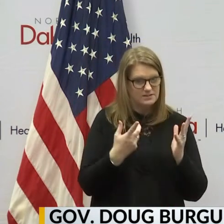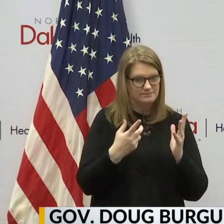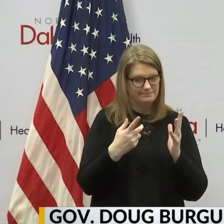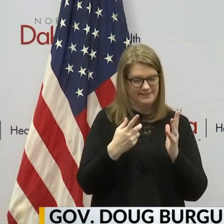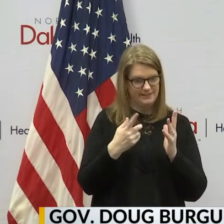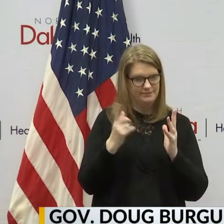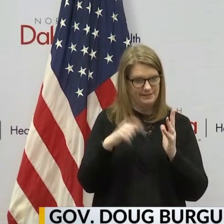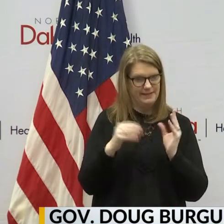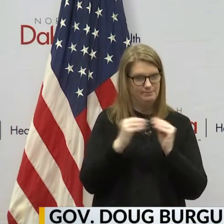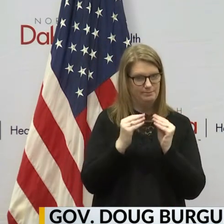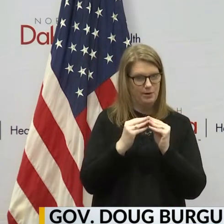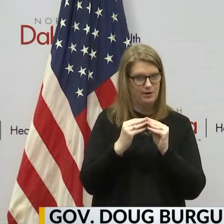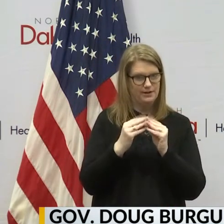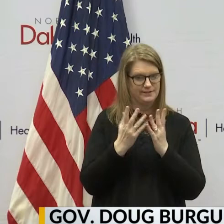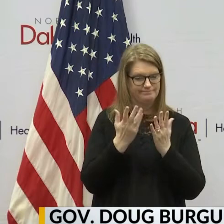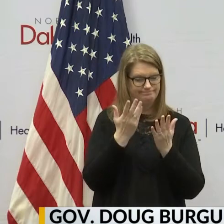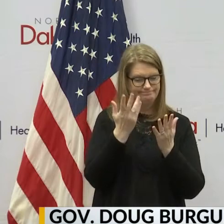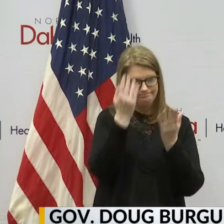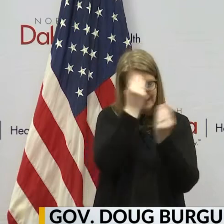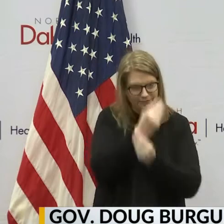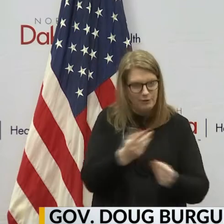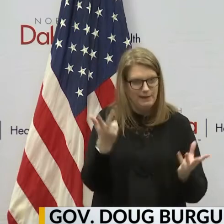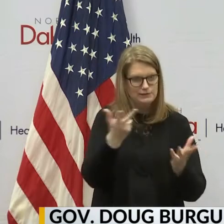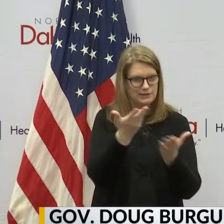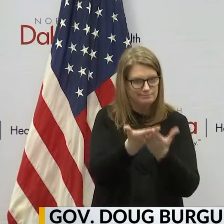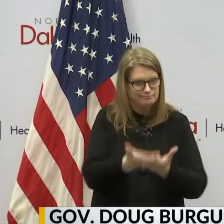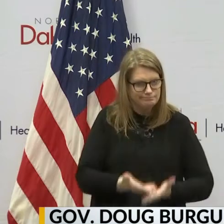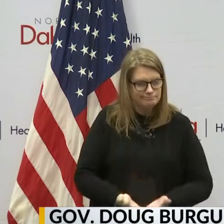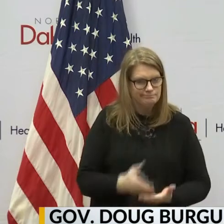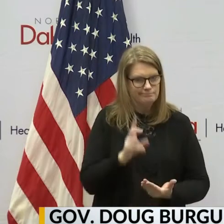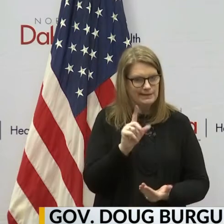WORST CASE SCENARIO IF THINGS CHANGE, AGAIN, AS I SAID AT THE